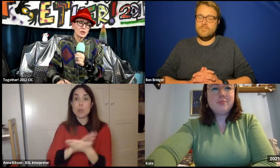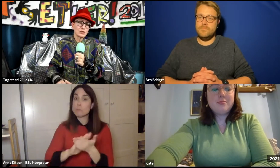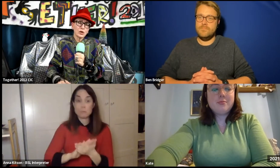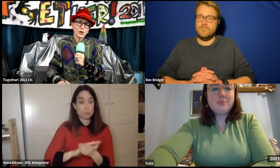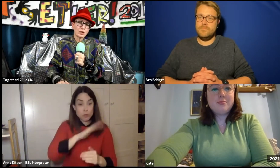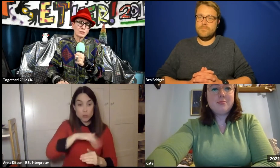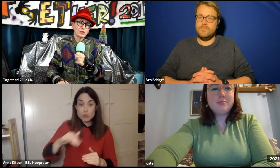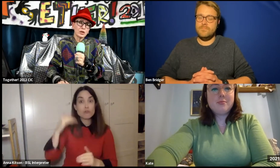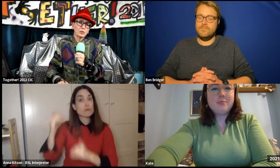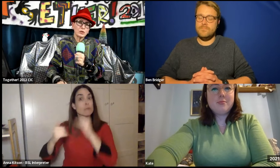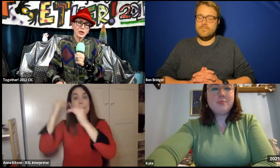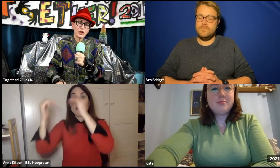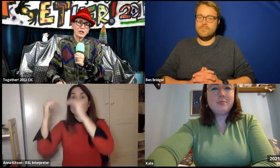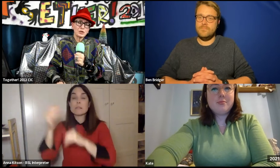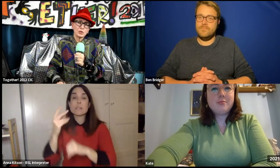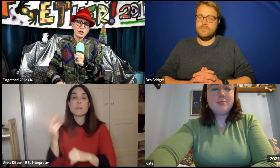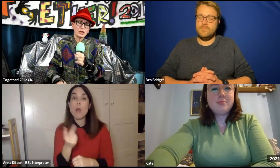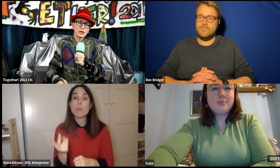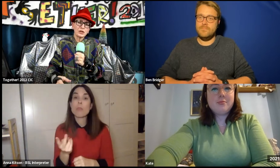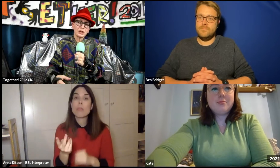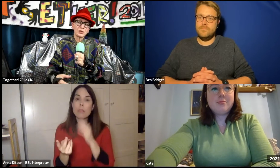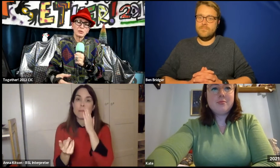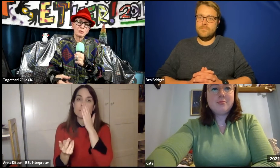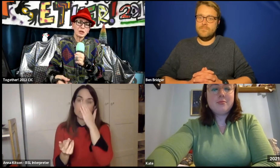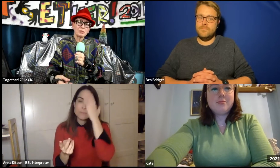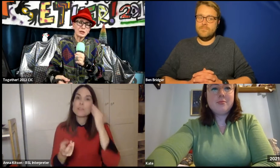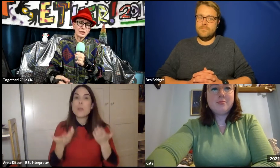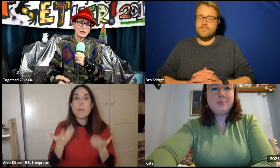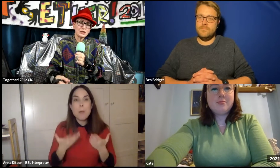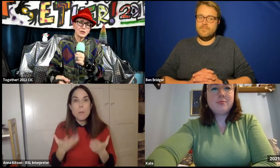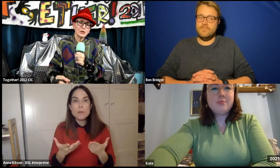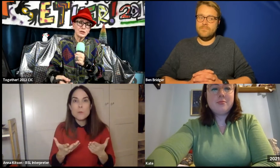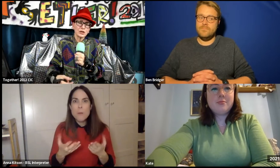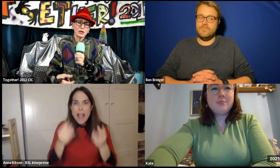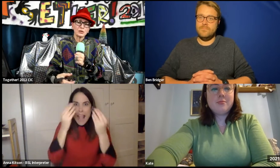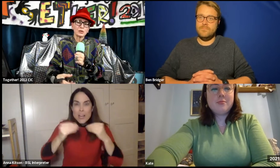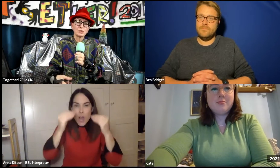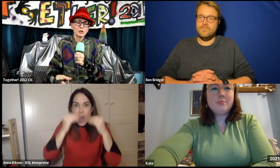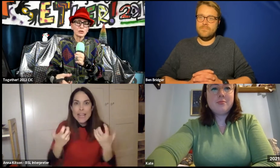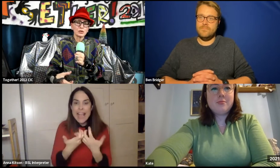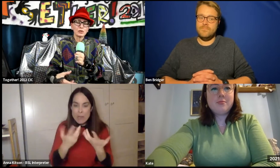So far up there with Kate we are lung how to make paper line turns, scrap